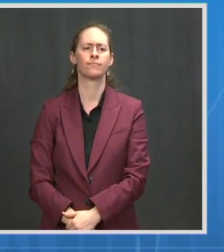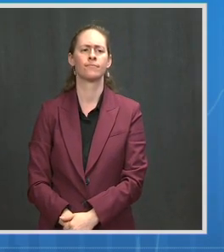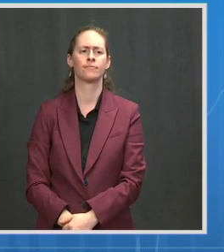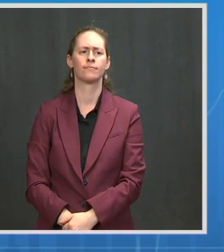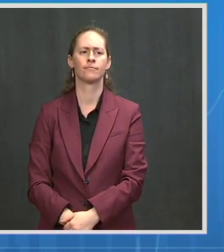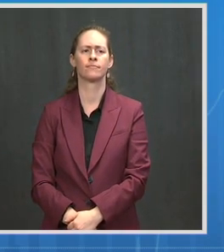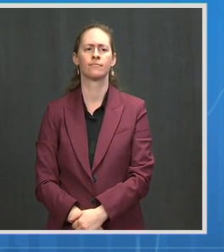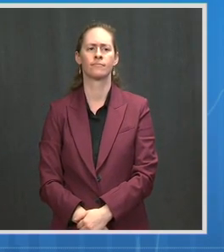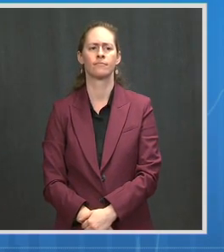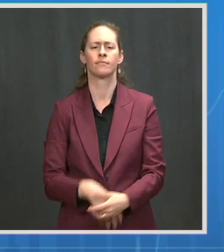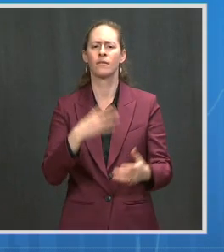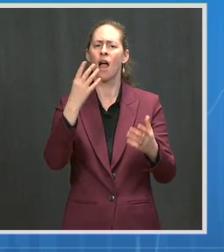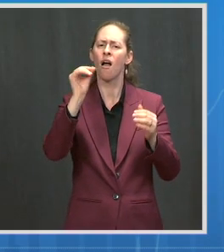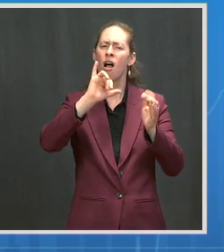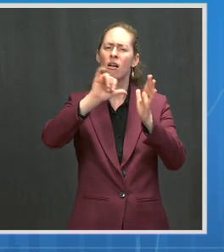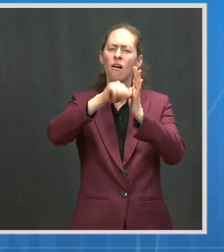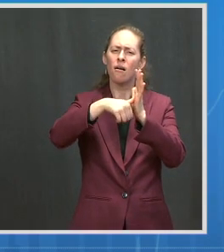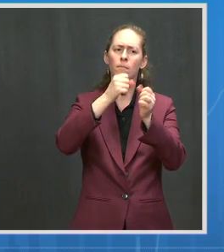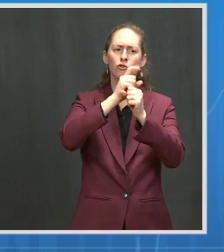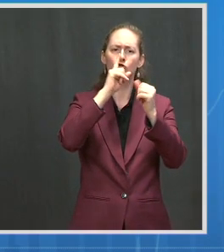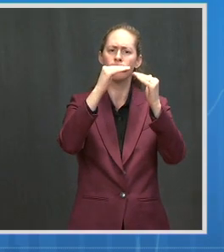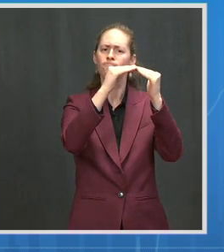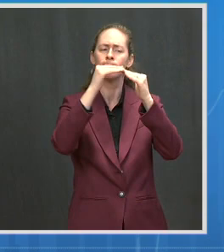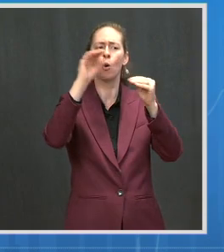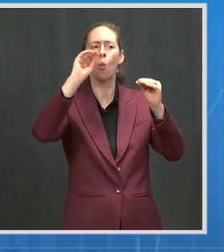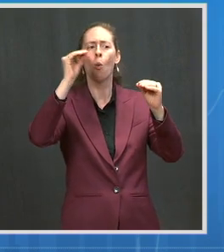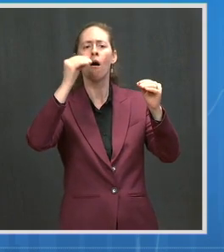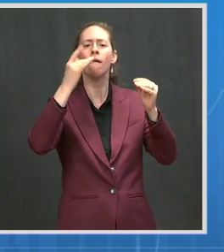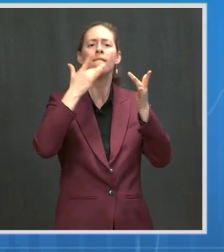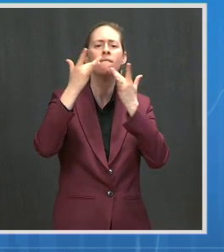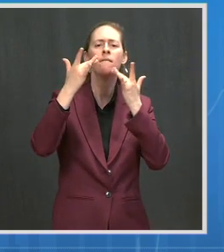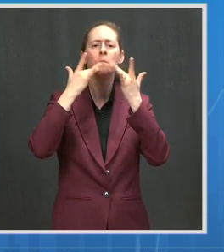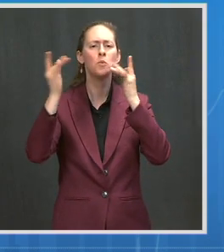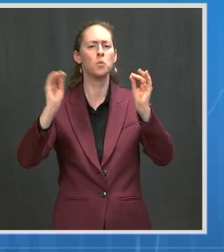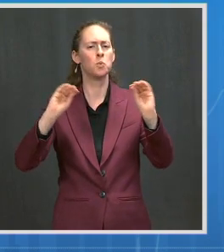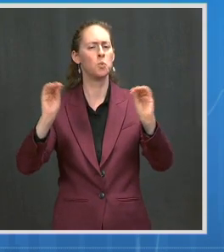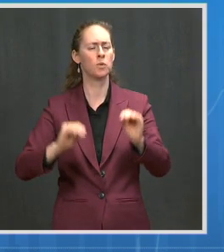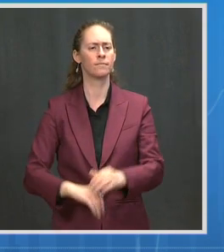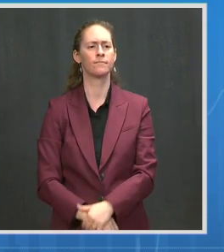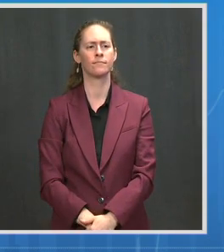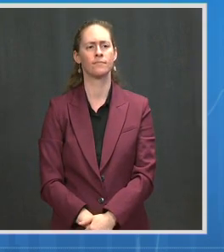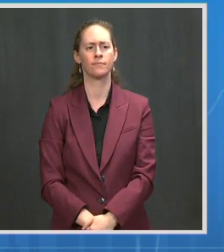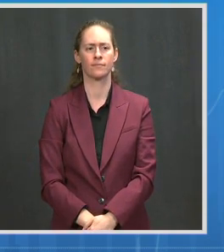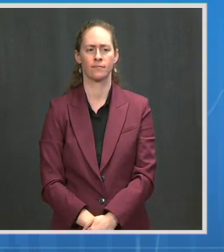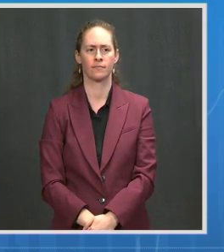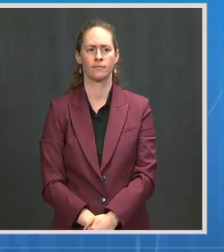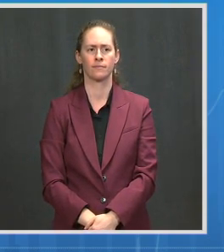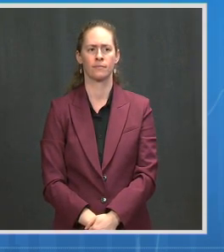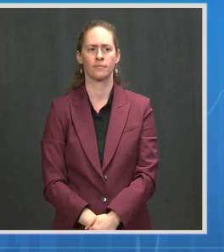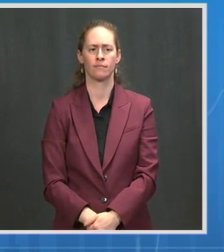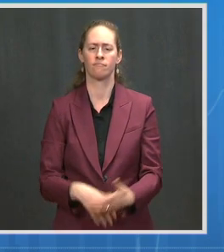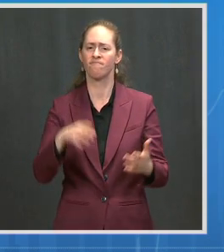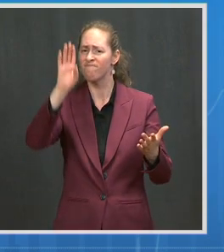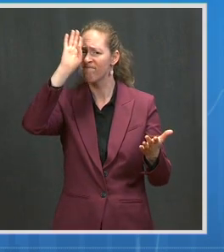There is a lot of work to be done. The President named Jeff Zients, yesterday, to lead that initiative, and I'm sure you'll be hearing